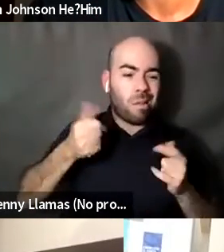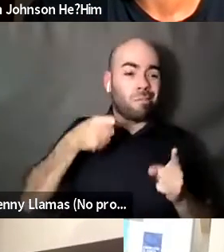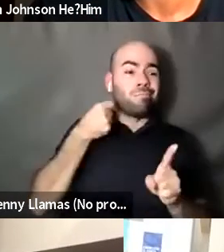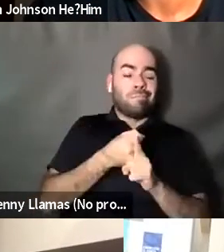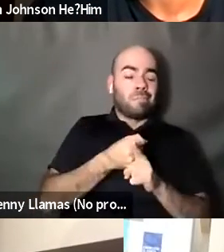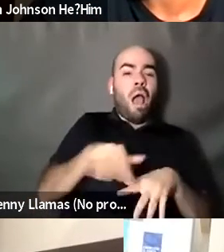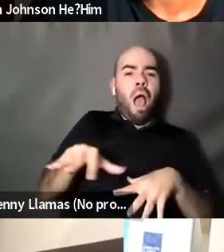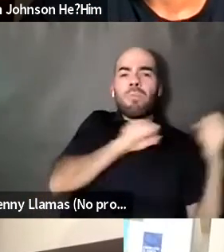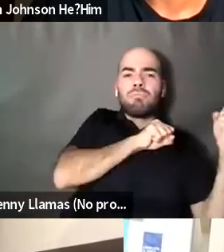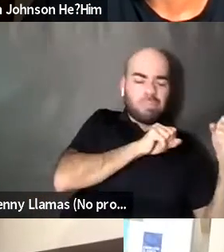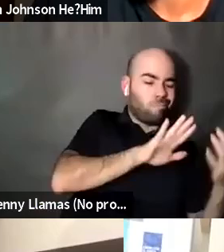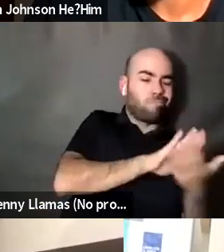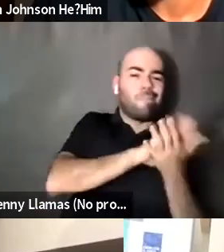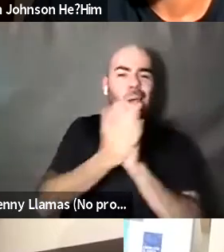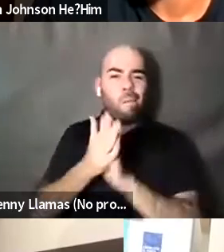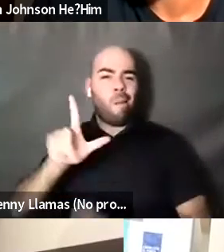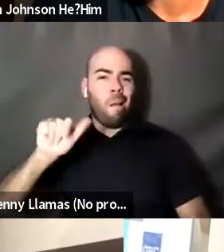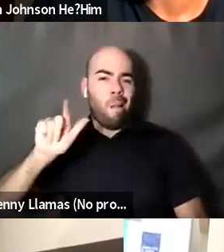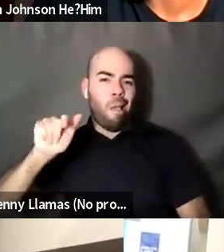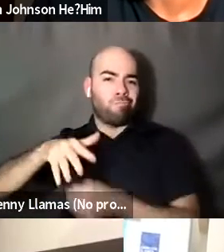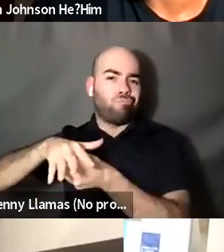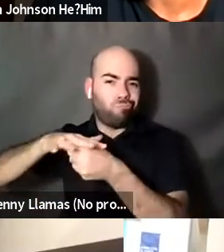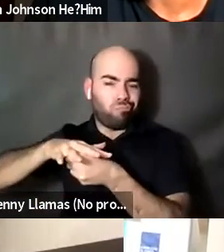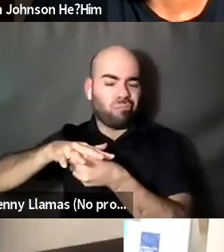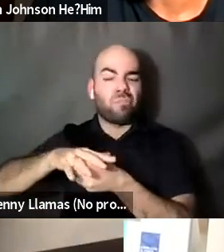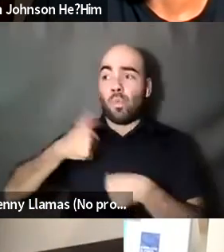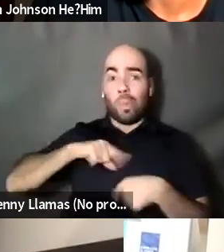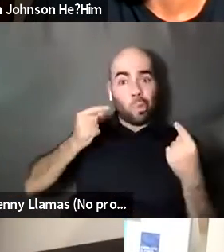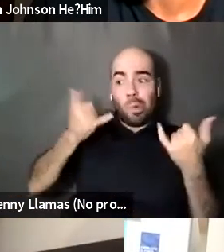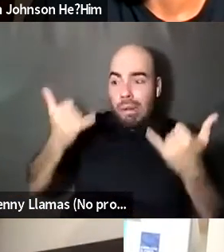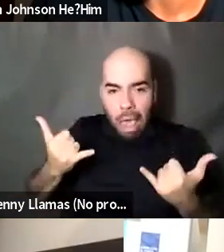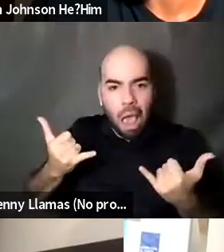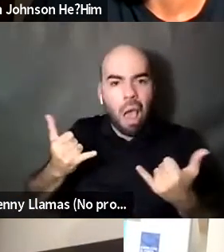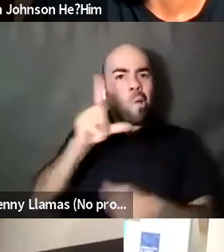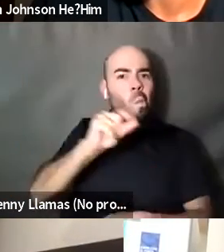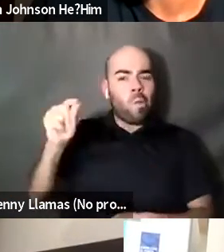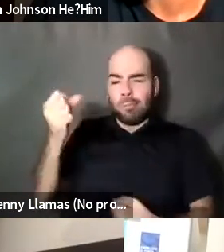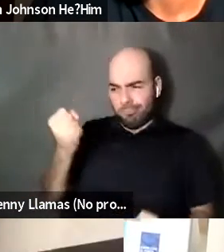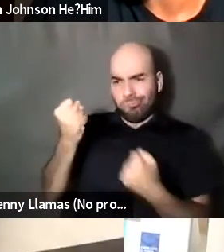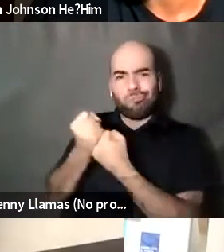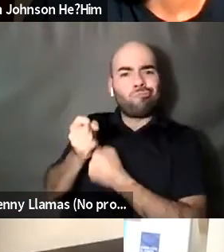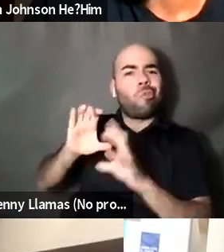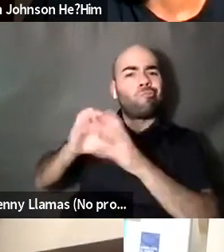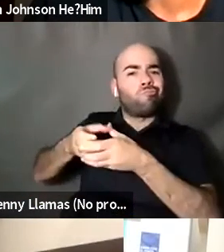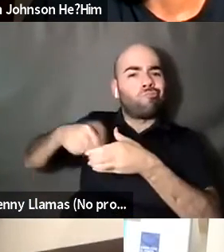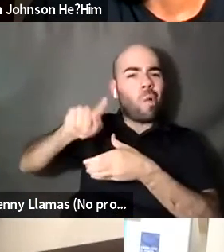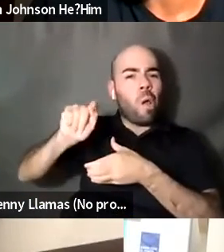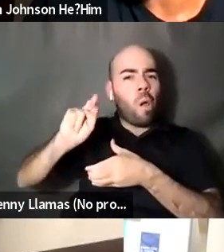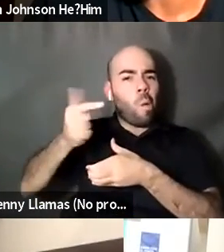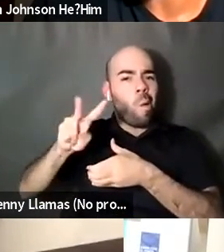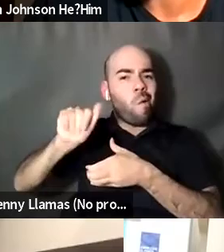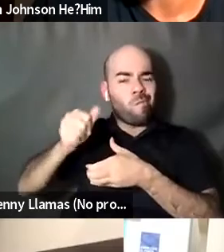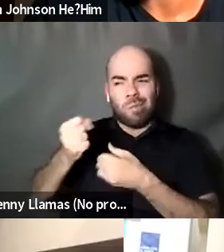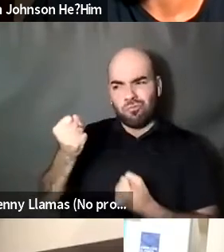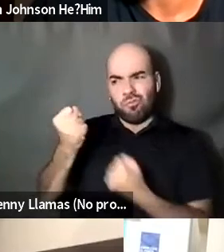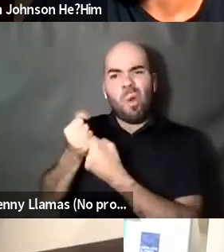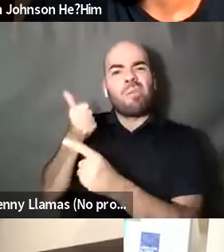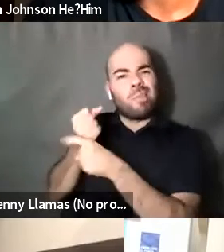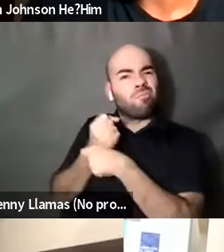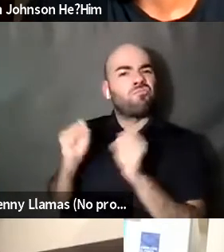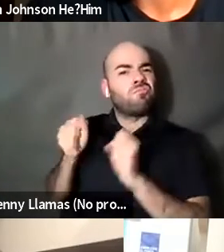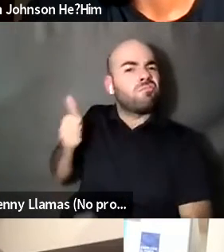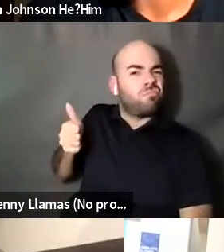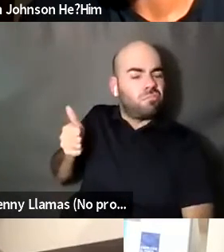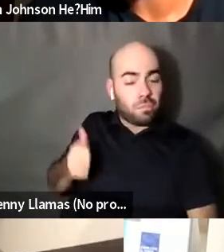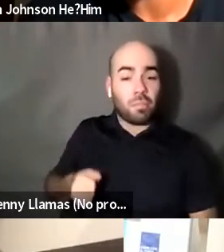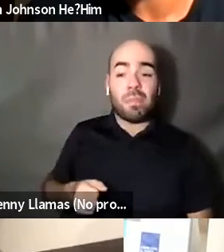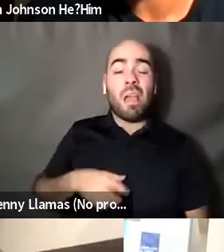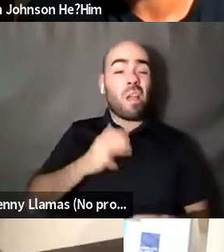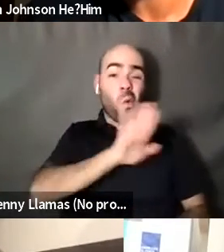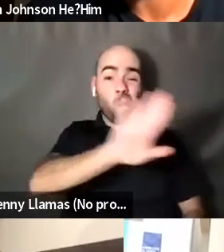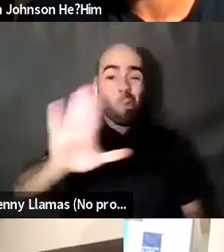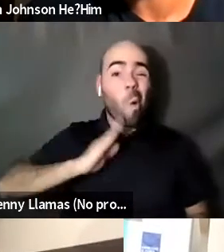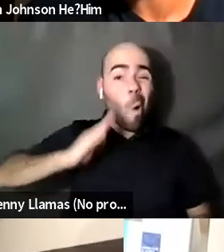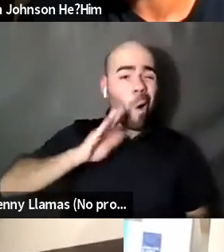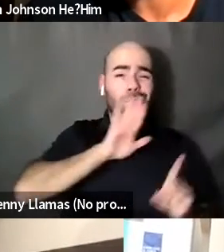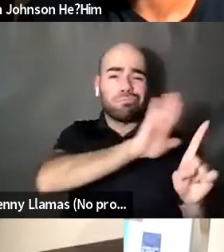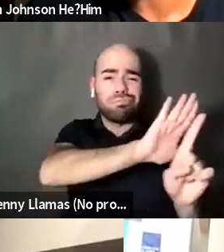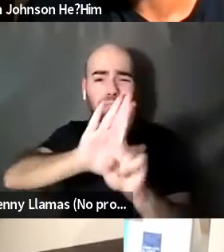Cynthia Guardado she/her: And Val to help the tongue book gain federal recognition and autonomy. Please take a moment to acknowledge the ancestral people and land. You are currently on by sharing their names in the chat.